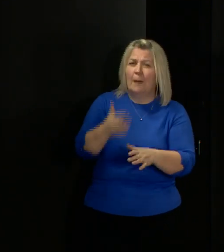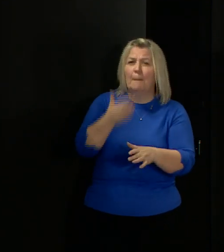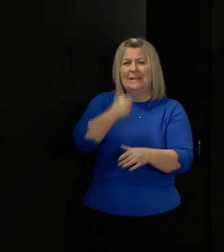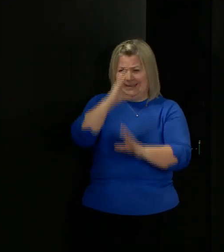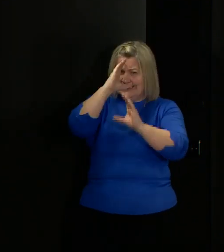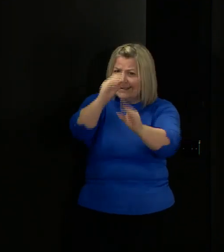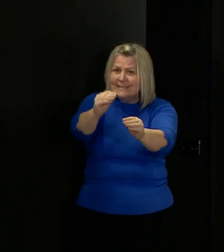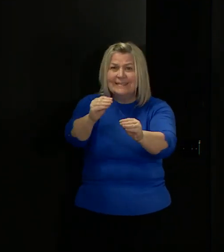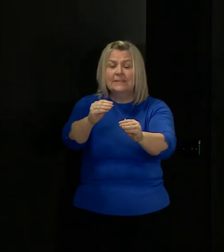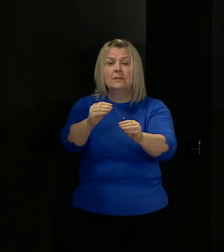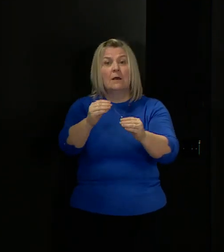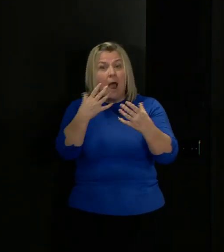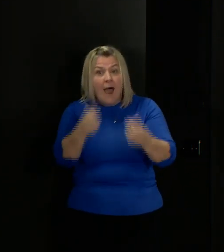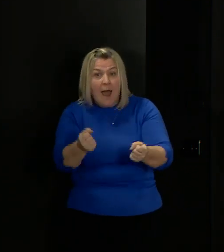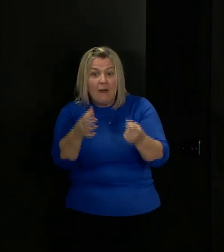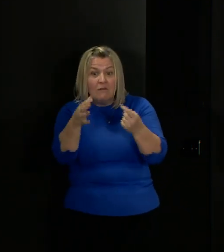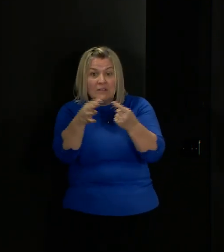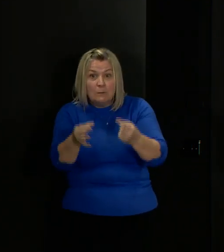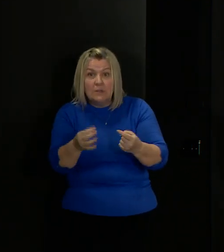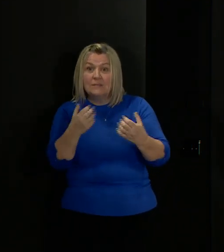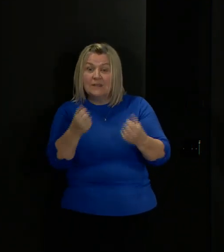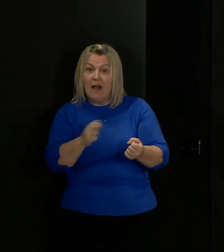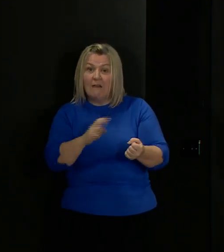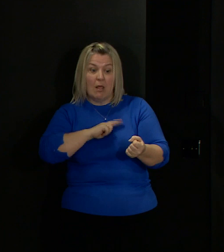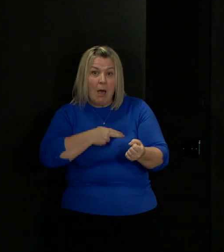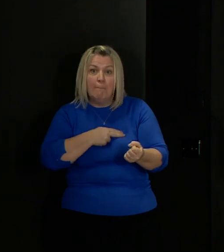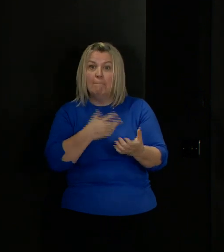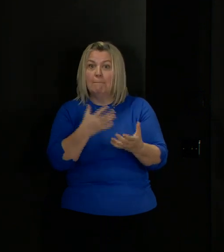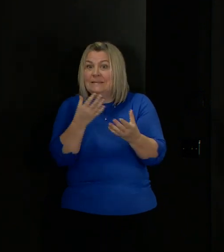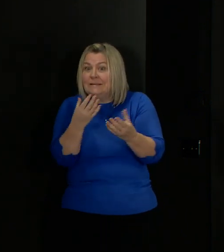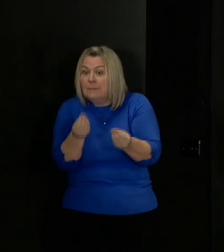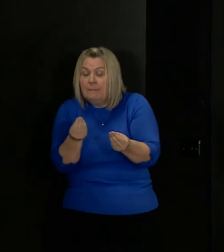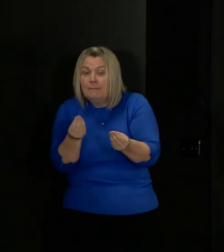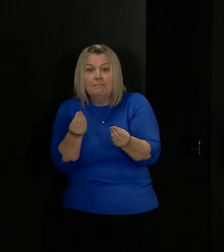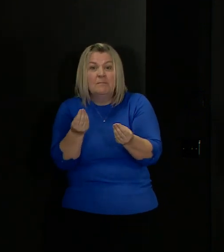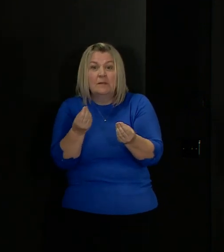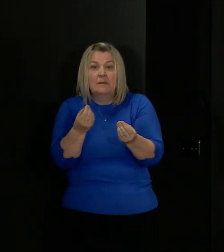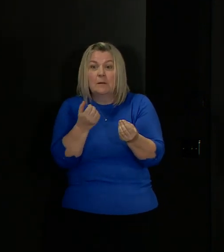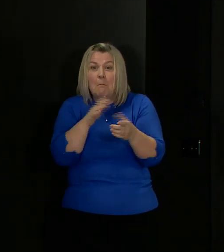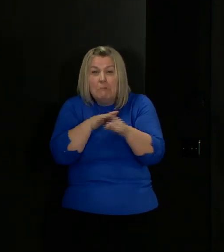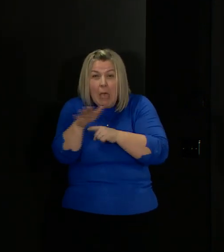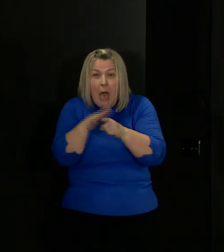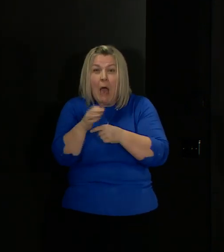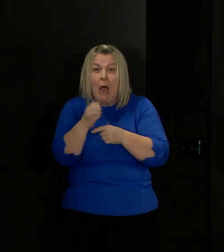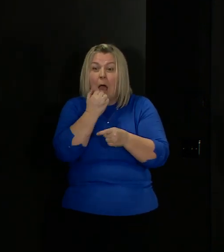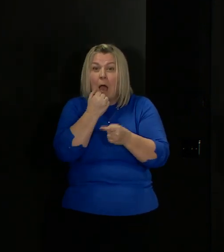normally cause them concern and avoid some of the symptoms that sometimes people might have concerned about whether they felt on your lump whether